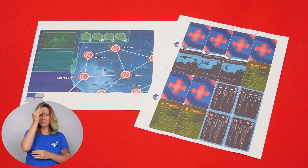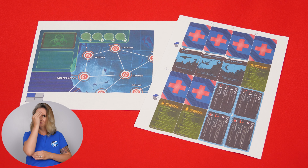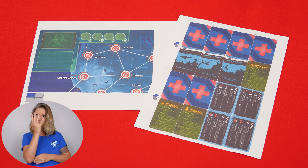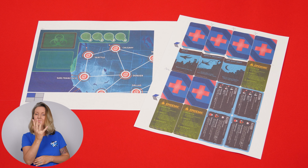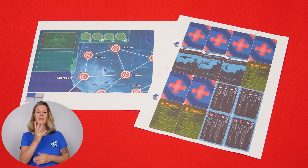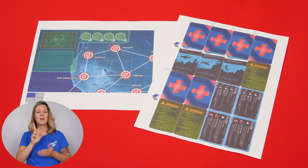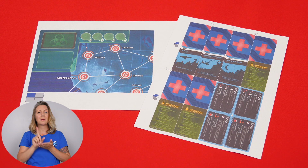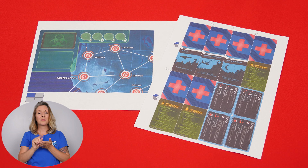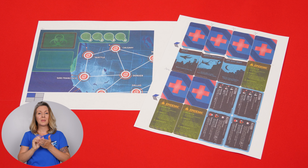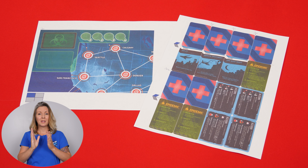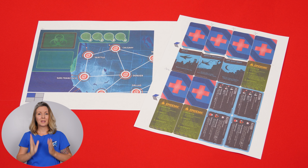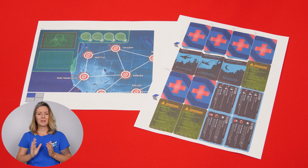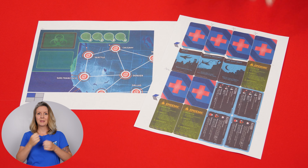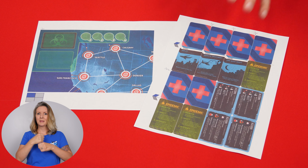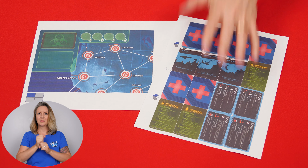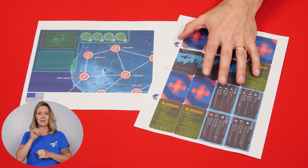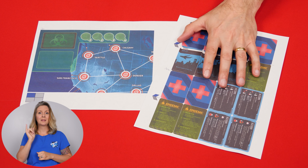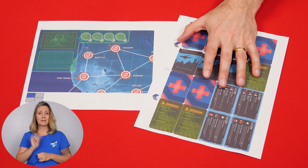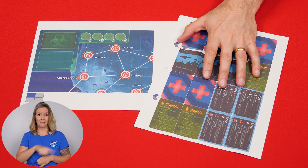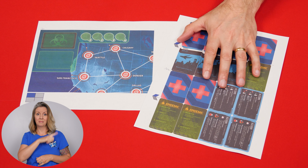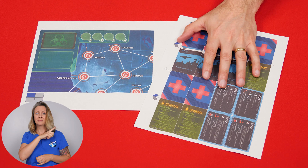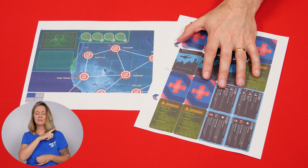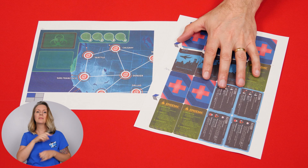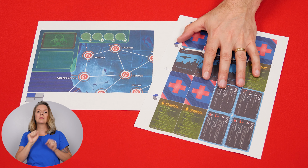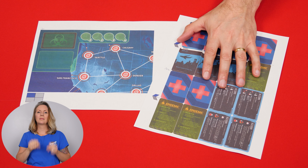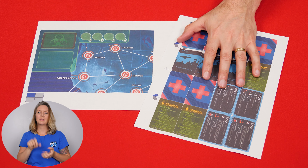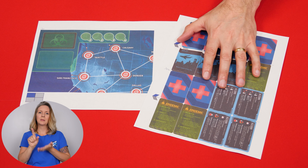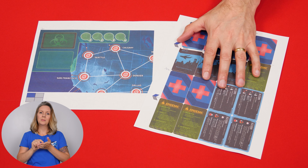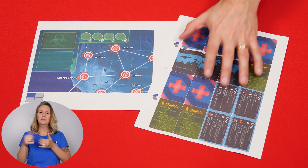to let you know that Z-Man Games has made a print and play version of this game available